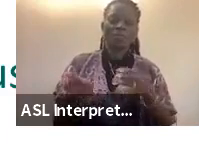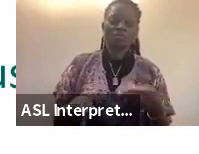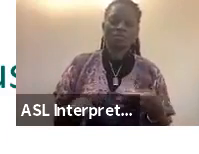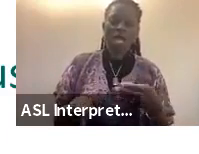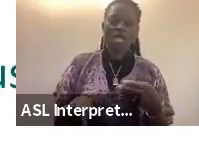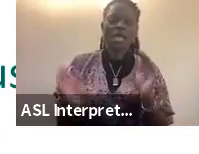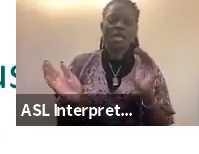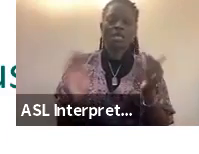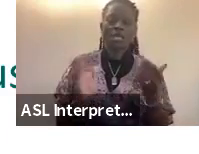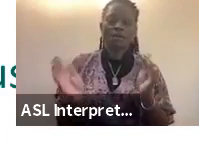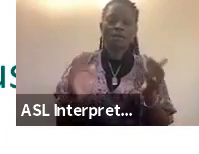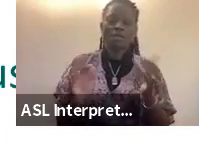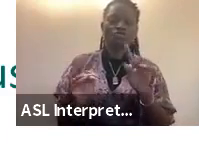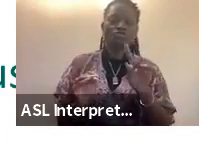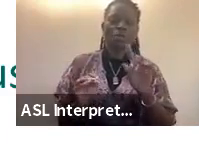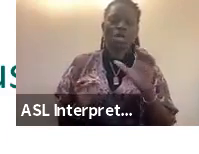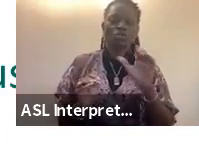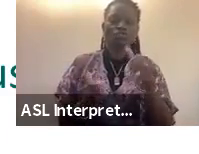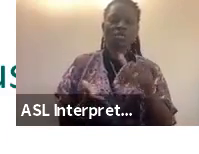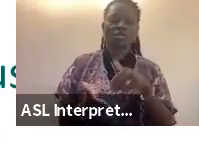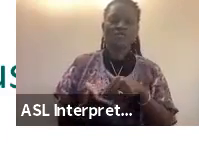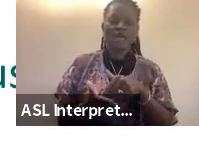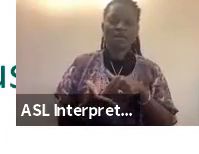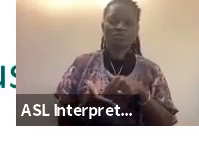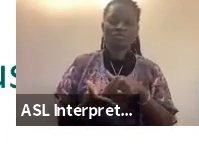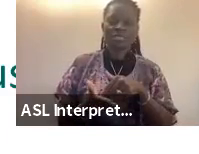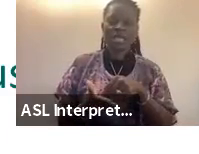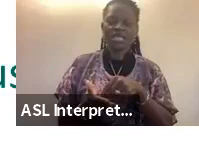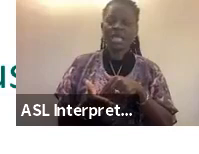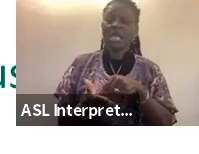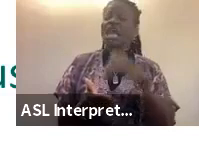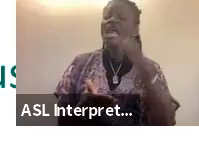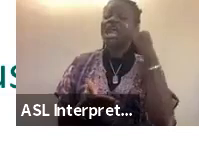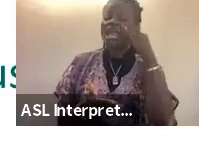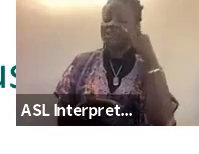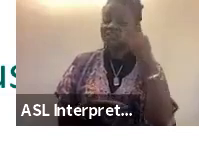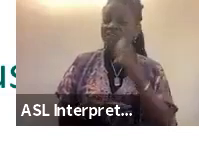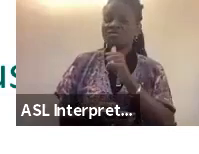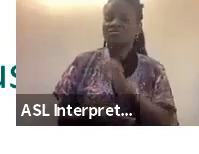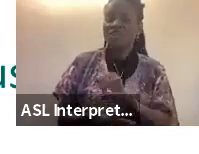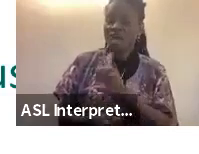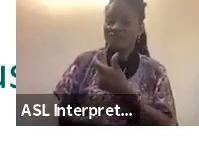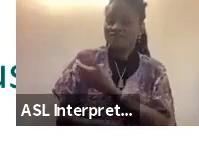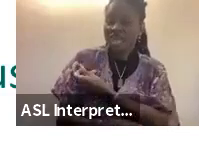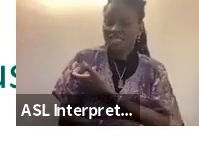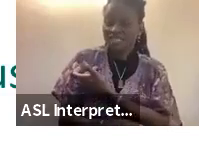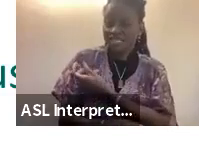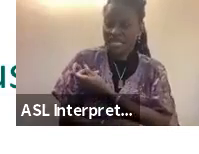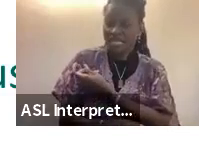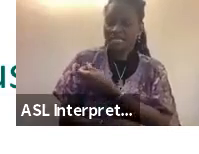deaths per 100,000 among vaccinated individuals in the 65 plus age group.